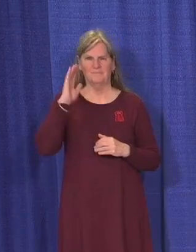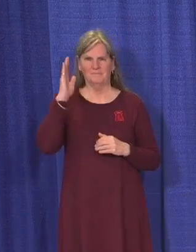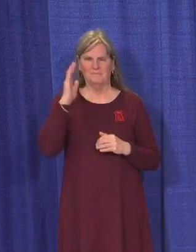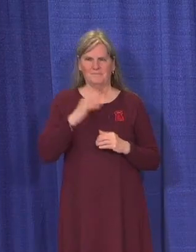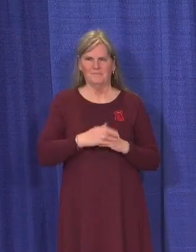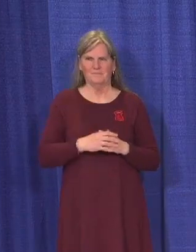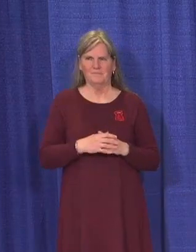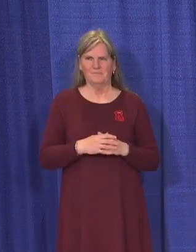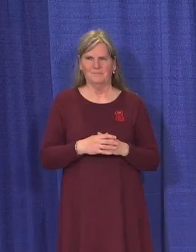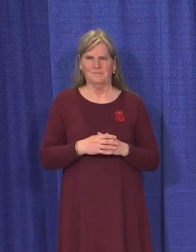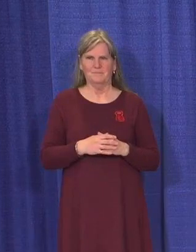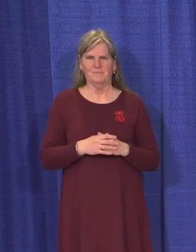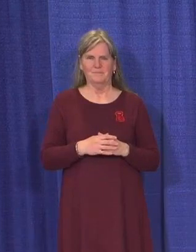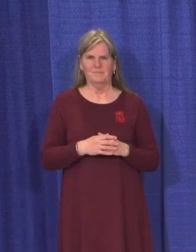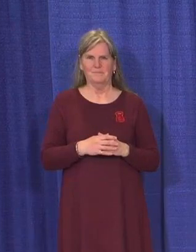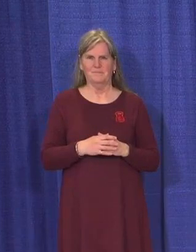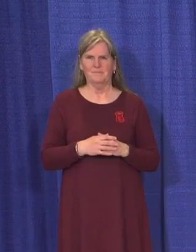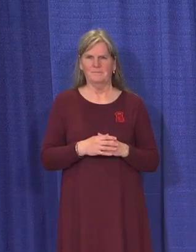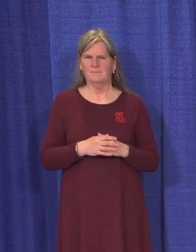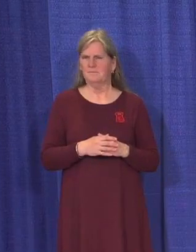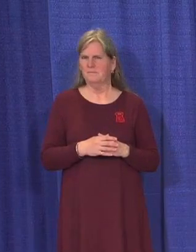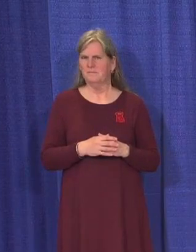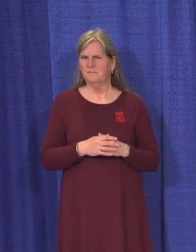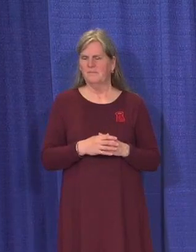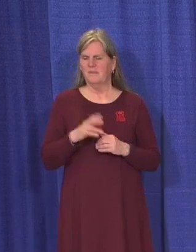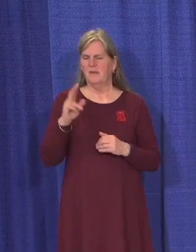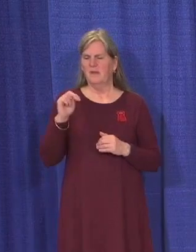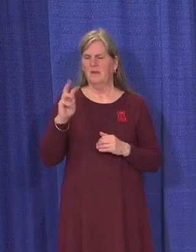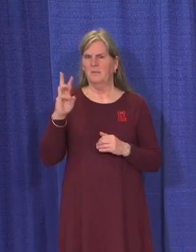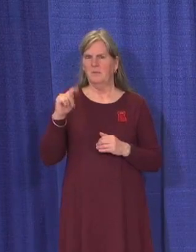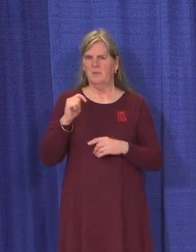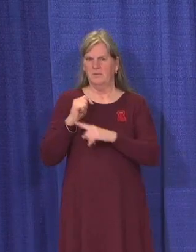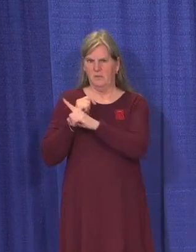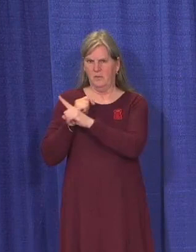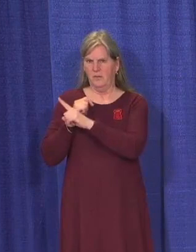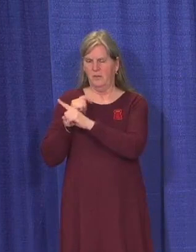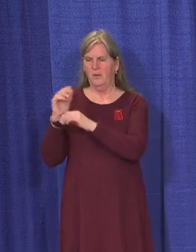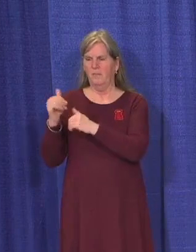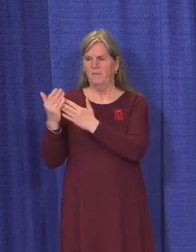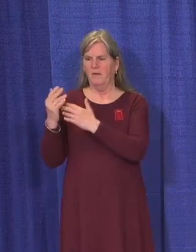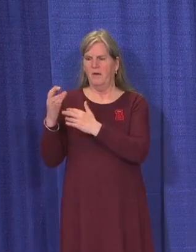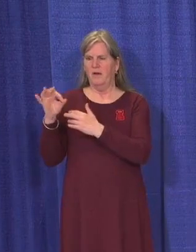I'd like to go now to reporters and we will begin with Jackie from CBC.